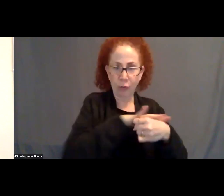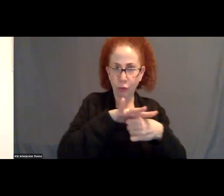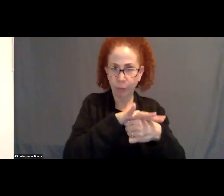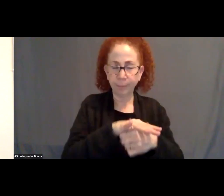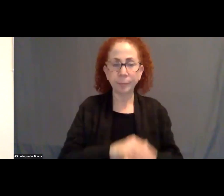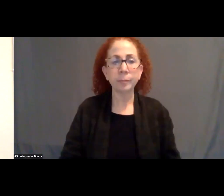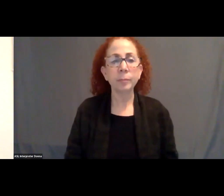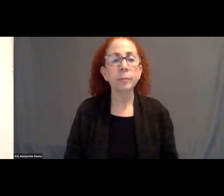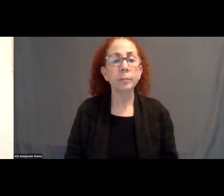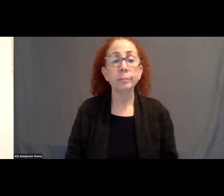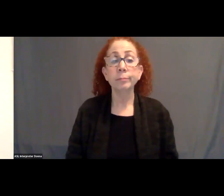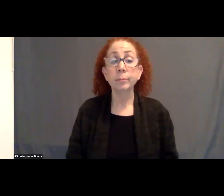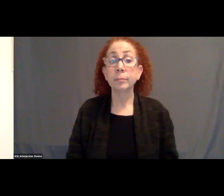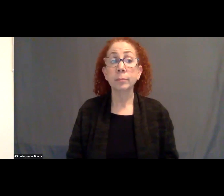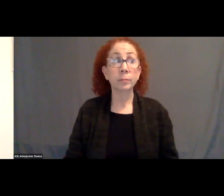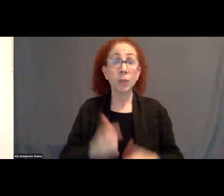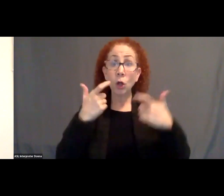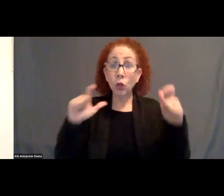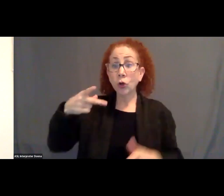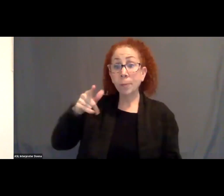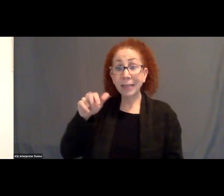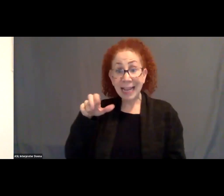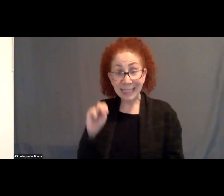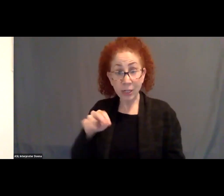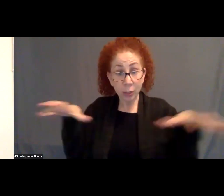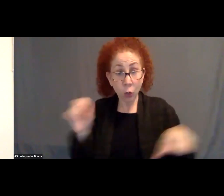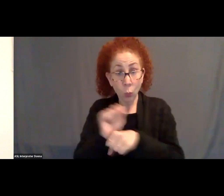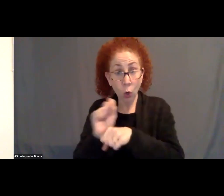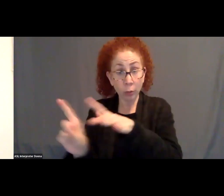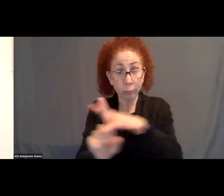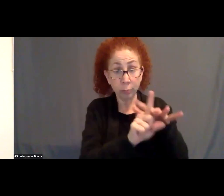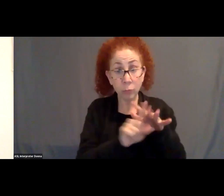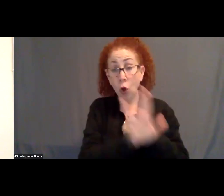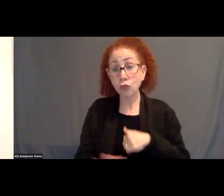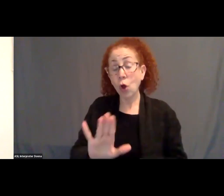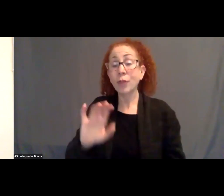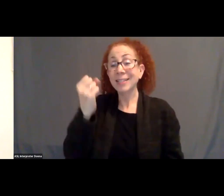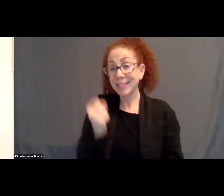The rise of large scale plantation enterprises across Southern and East Africa brought